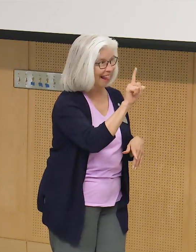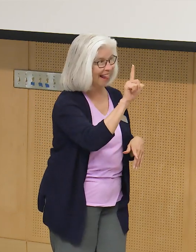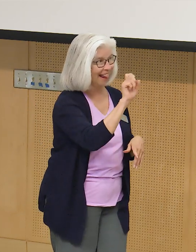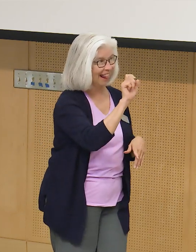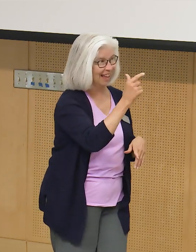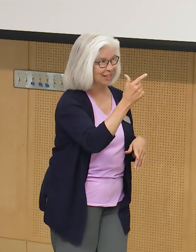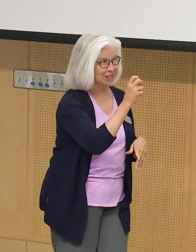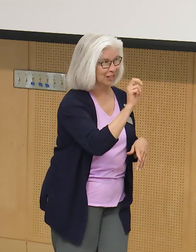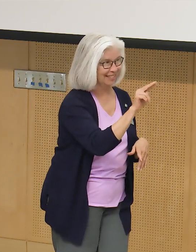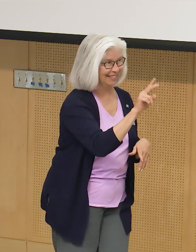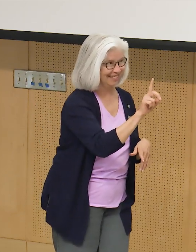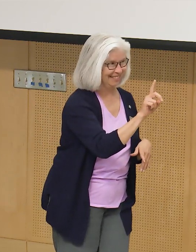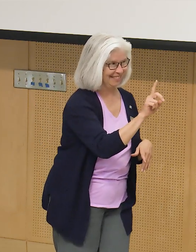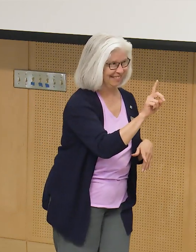You are a legend."